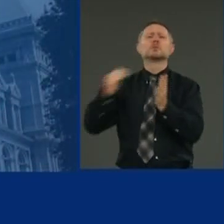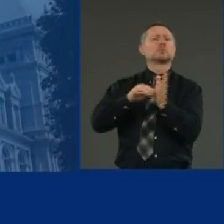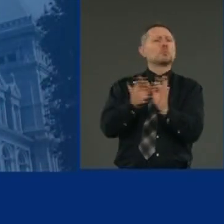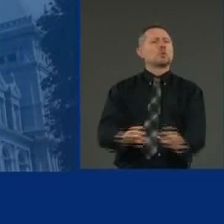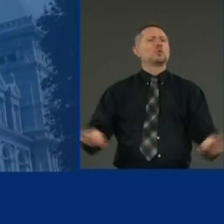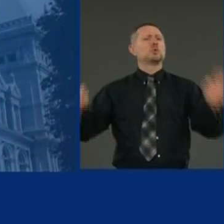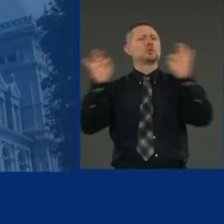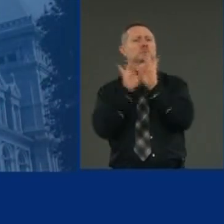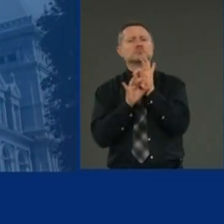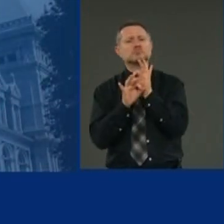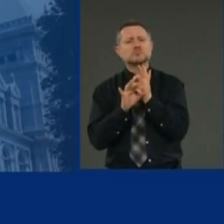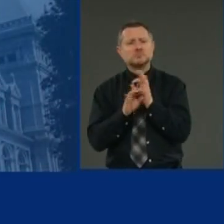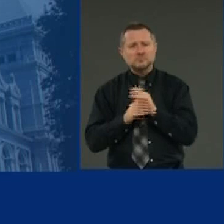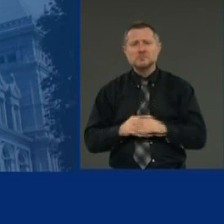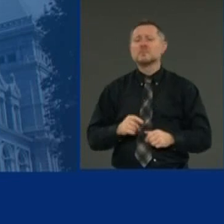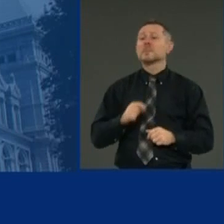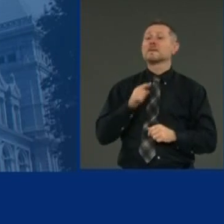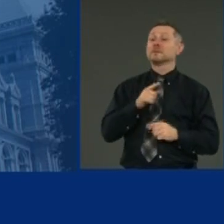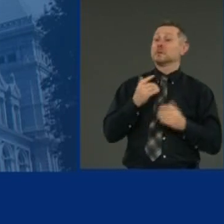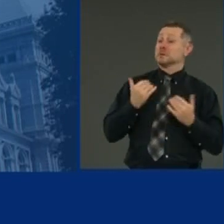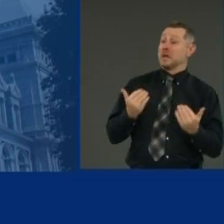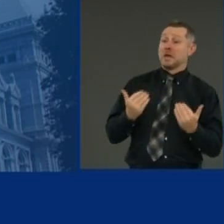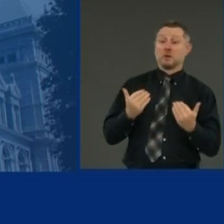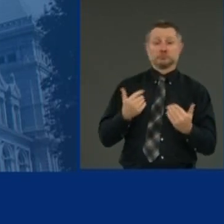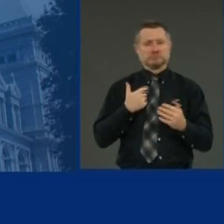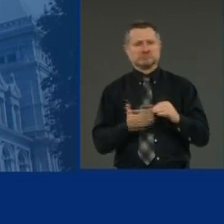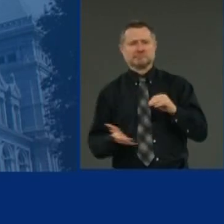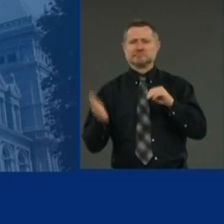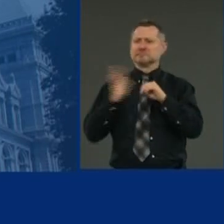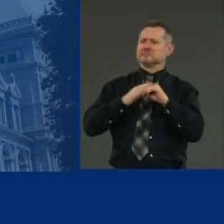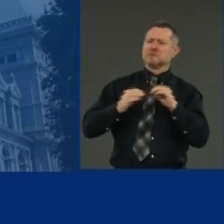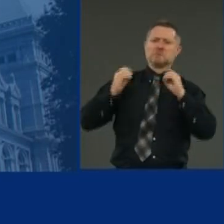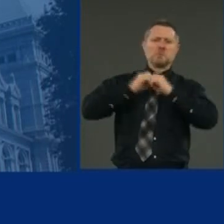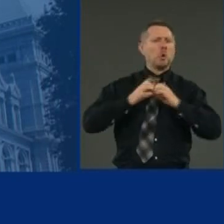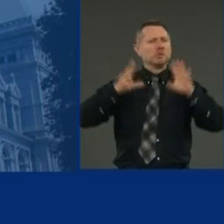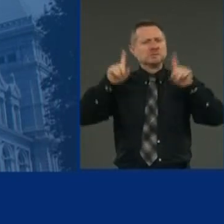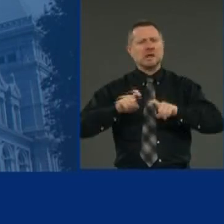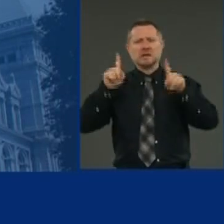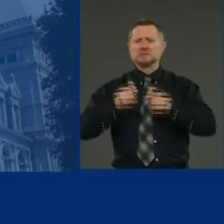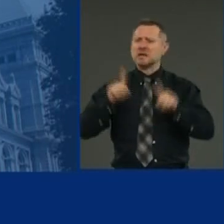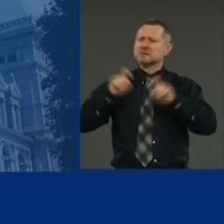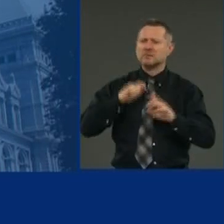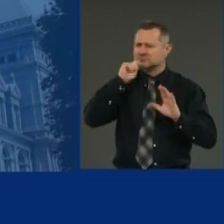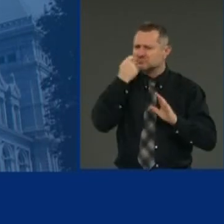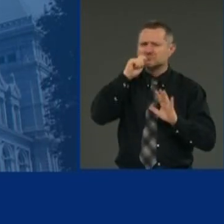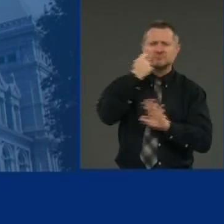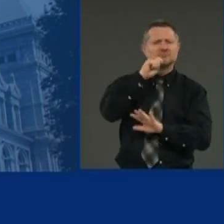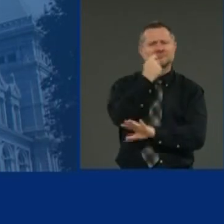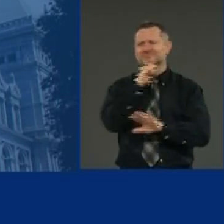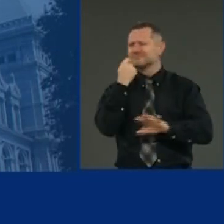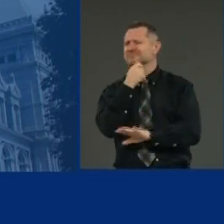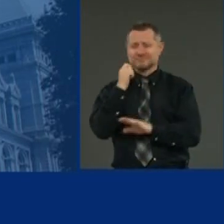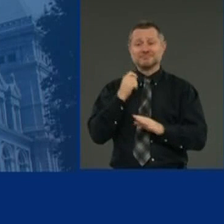SO COMMUNICATING THIS INFORMATION HAS BEEN KEY FROM DAY ONE. WE HAVE NOW DONE EVEN MORE